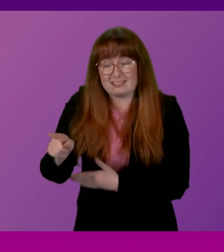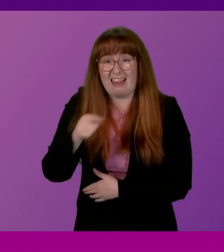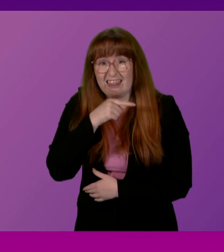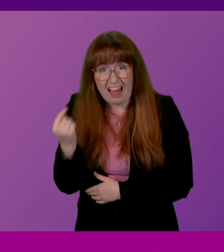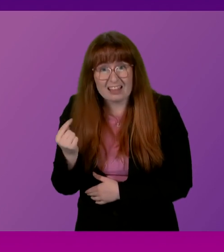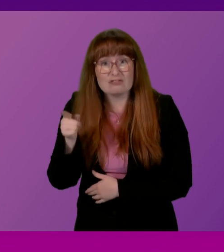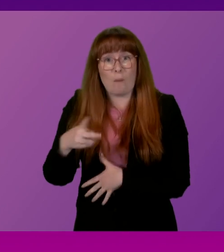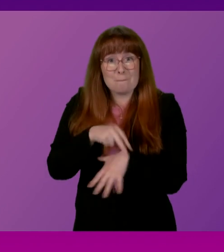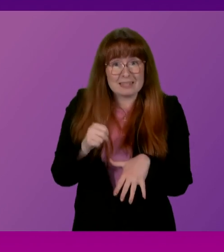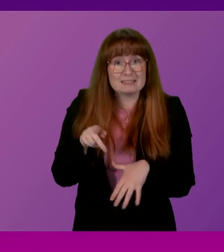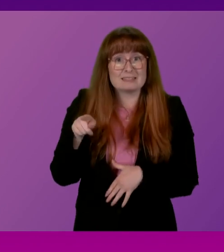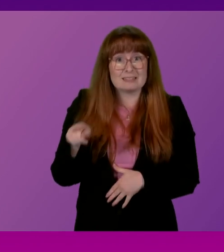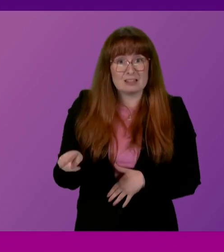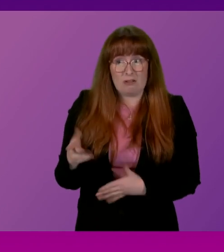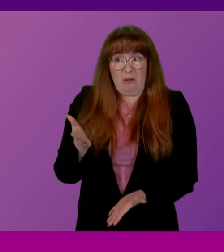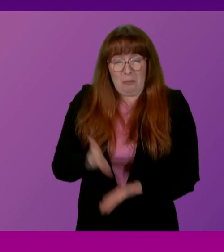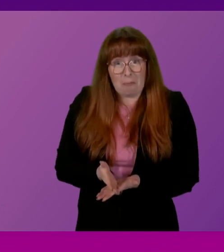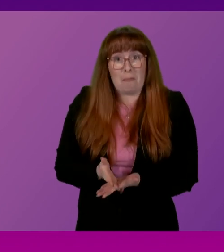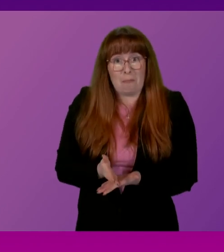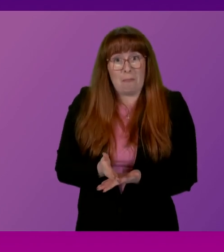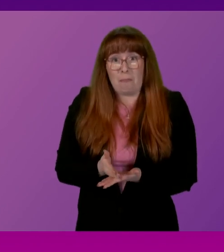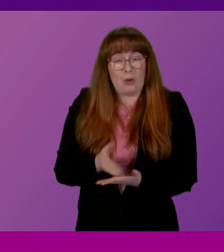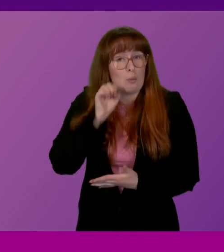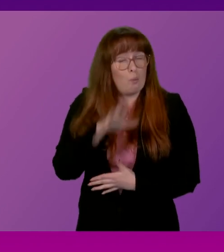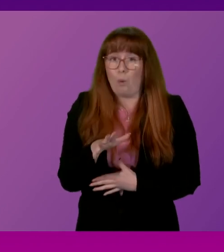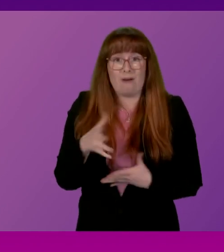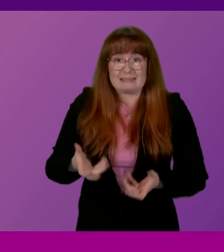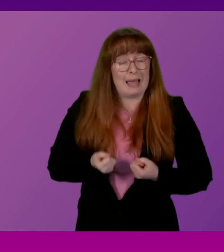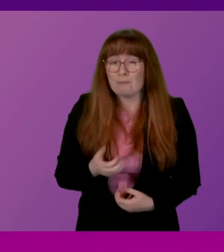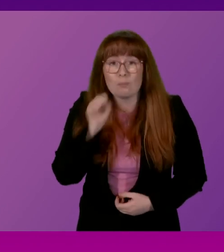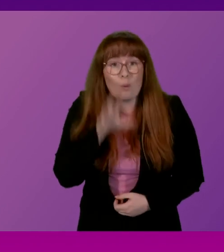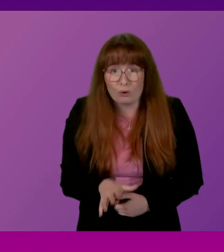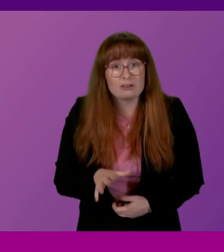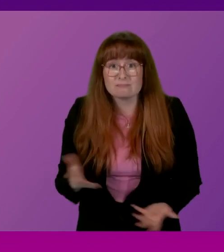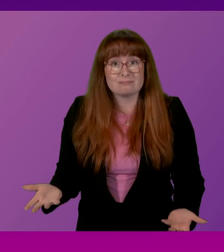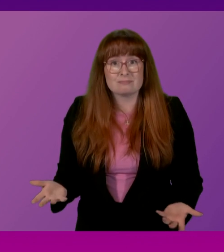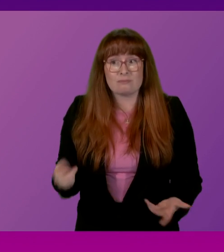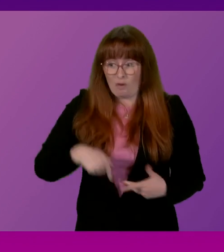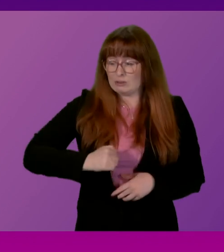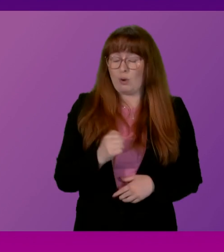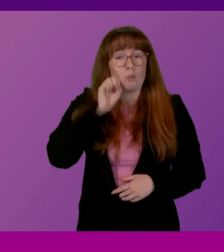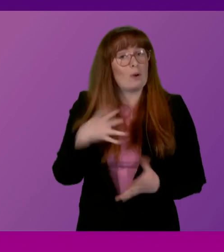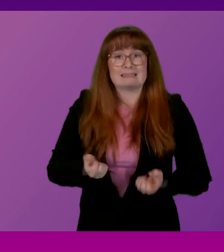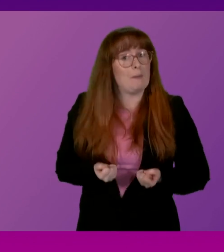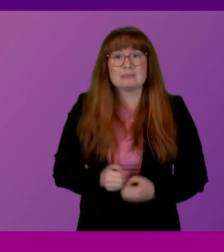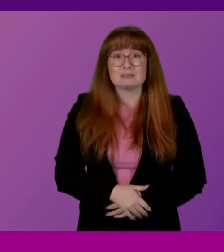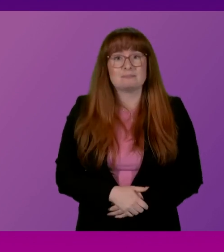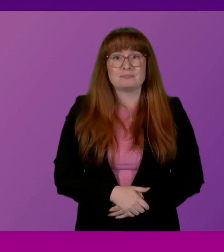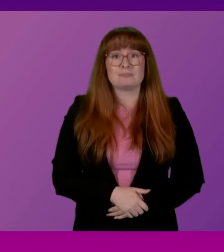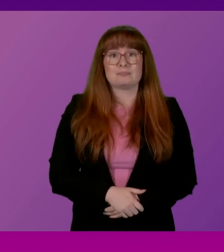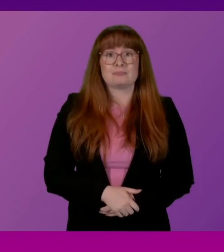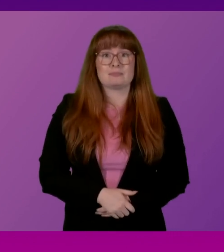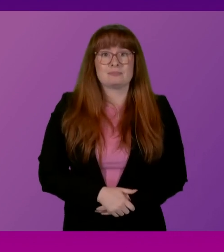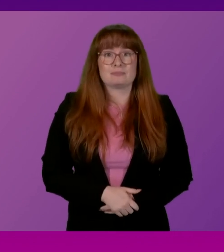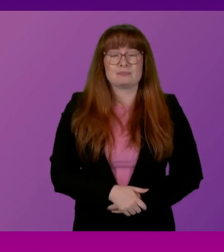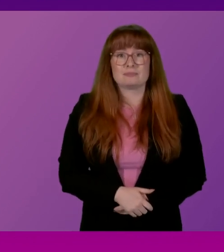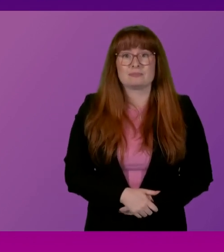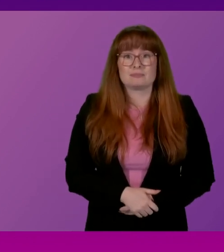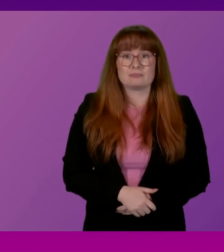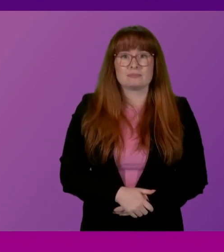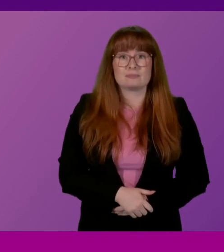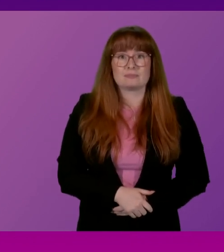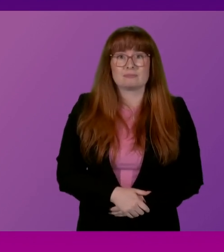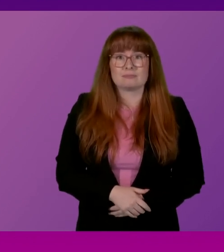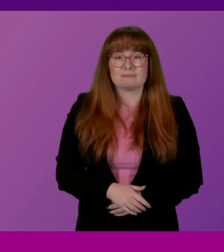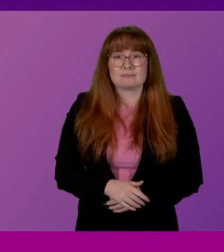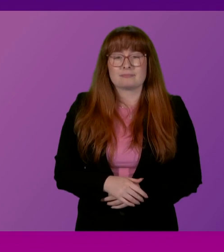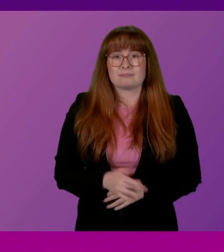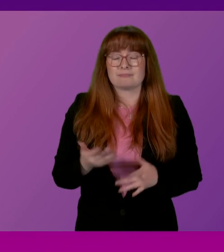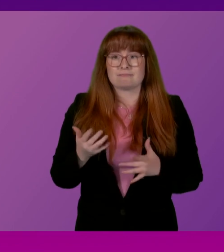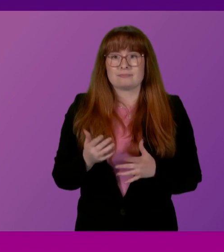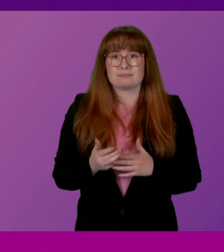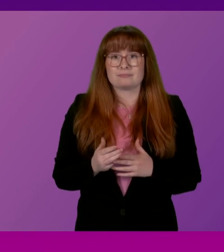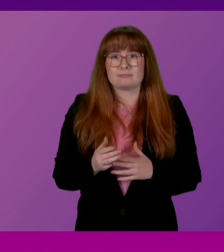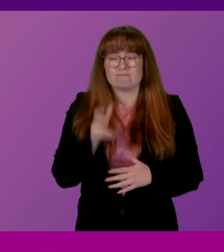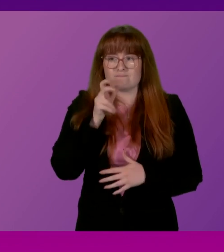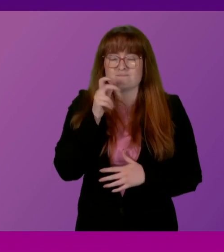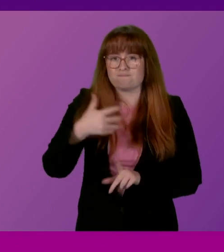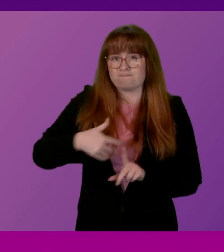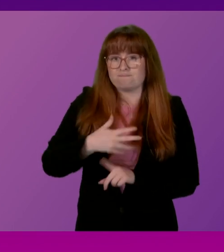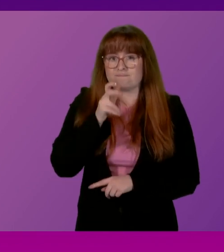police service simply will not wash here in Scotland.